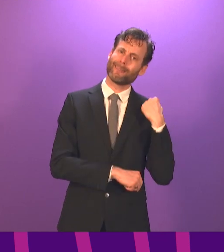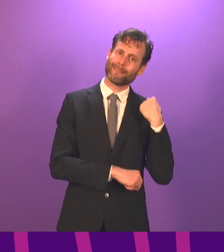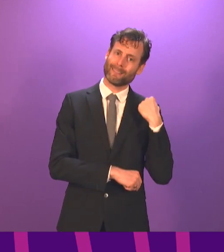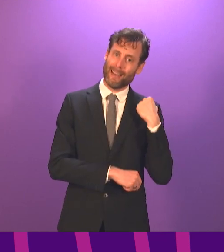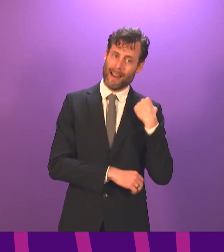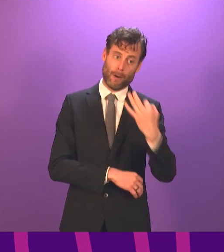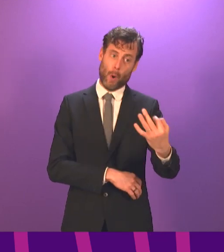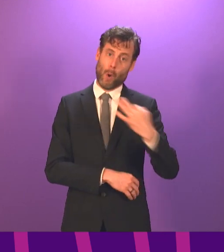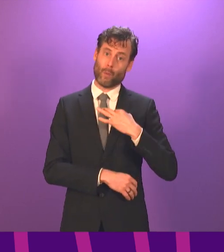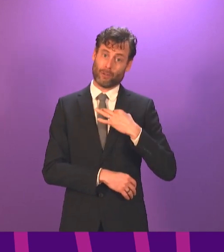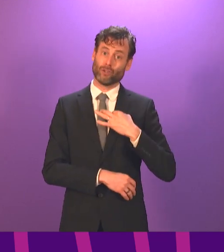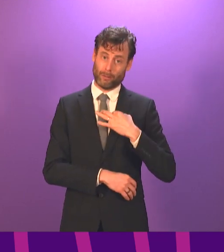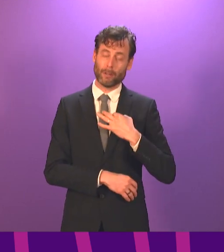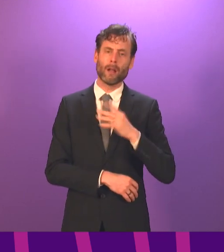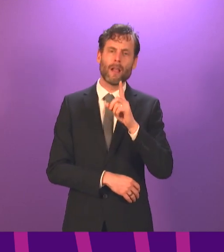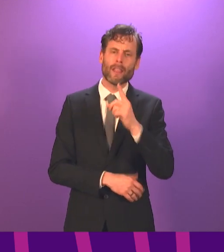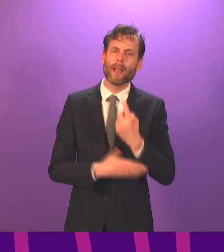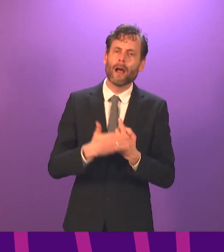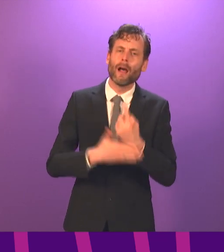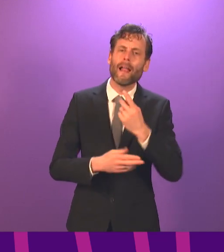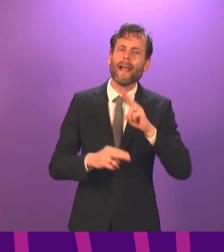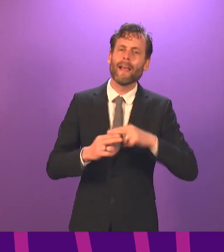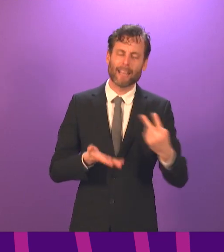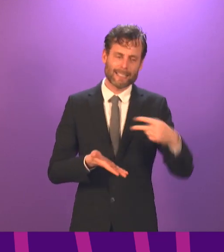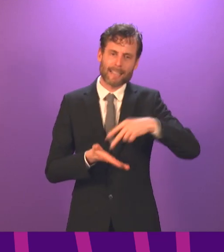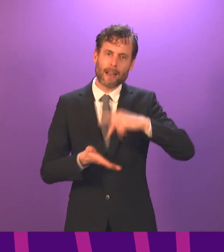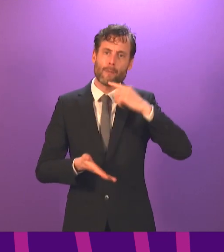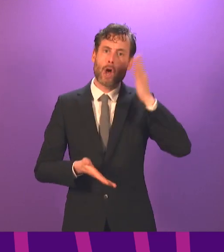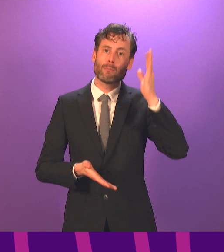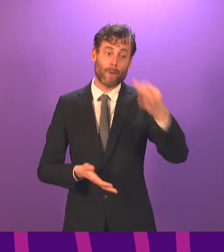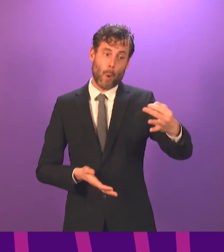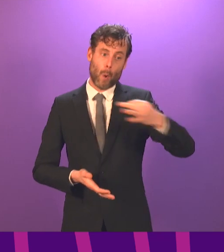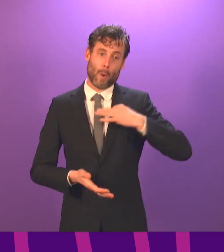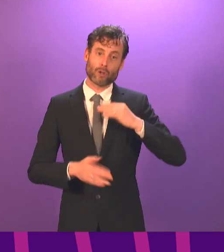questions about the election campaign if she continues to front those briefings?